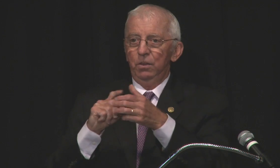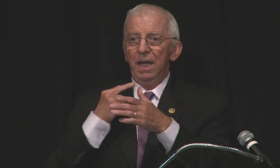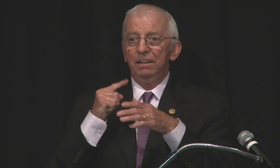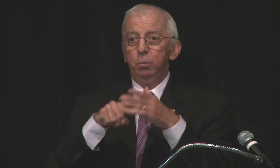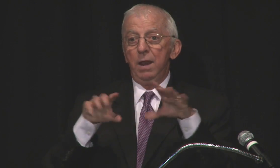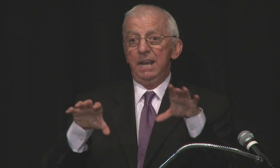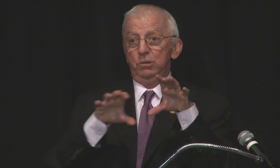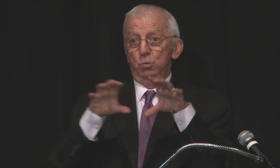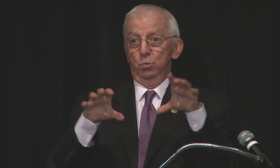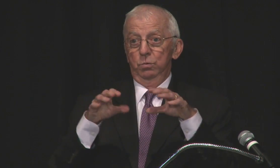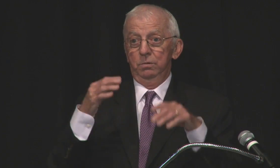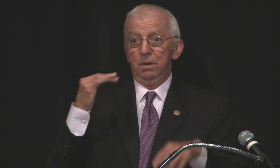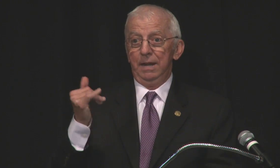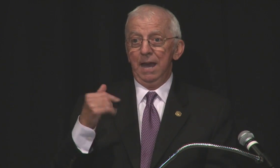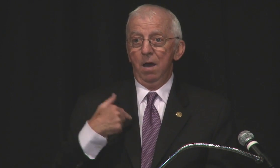So that's what I do right now.